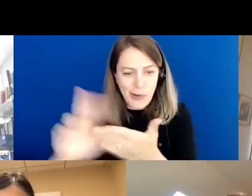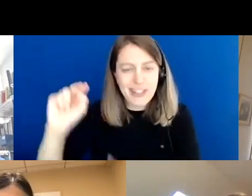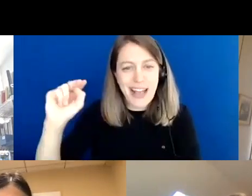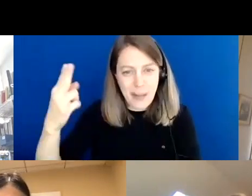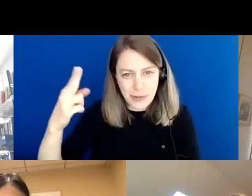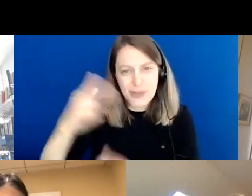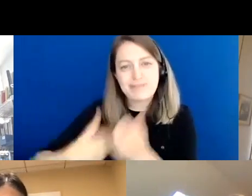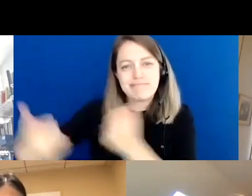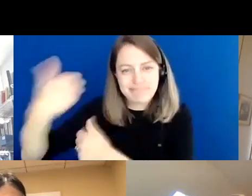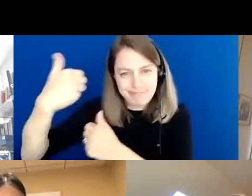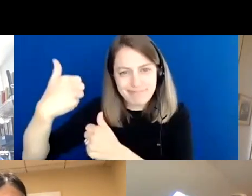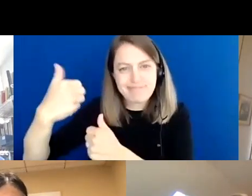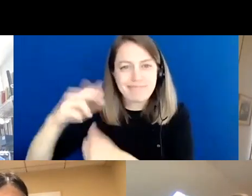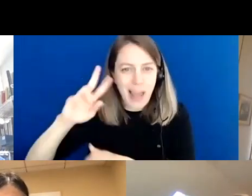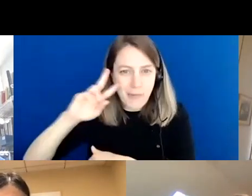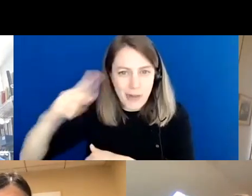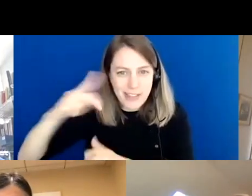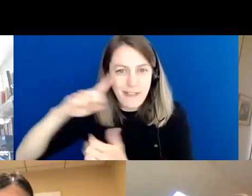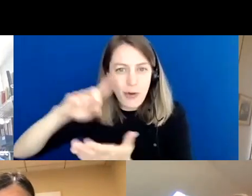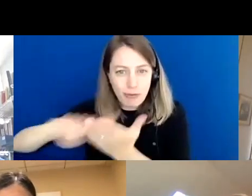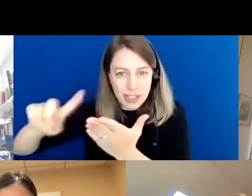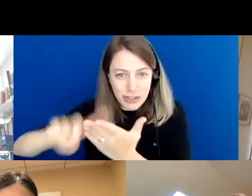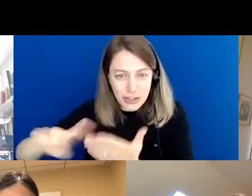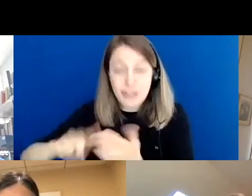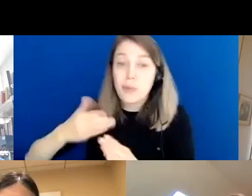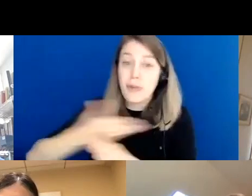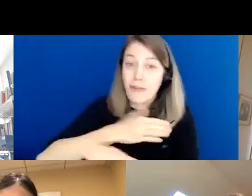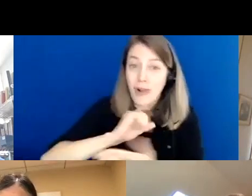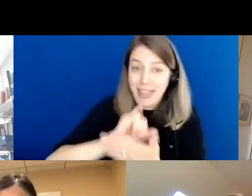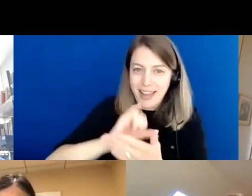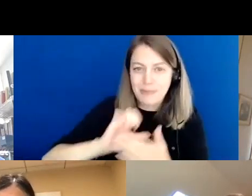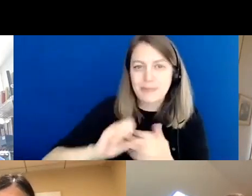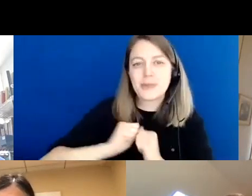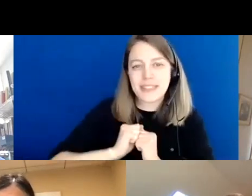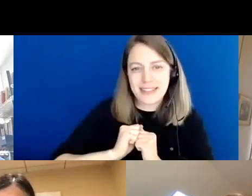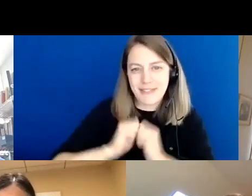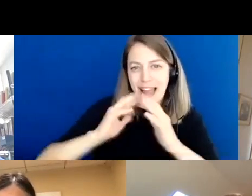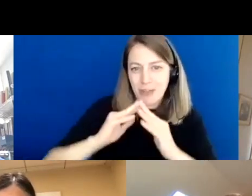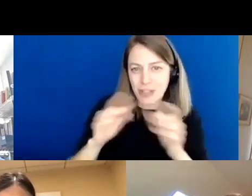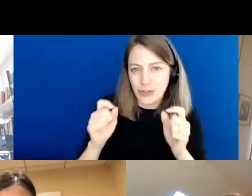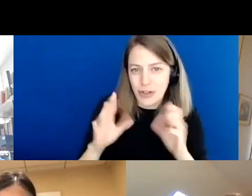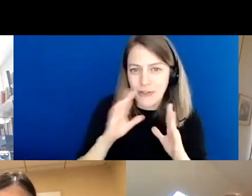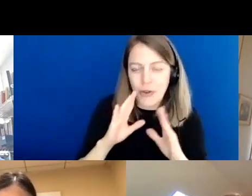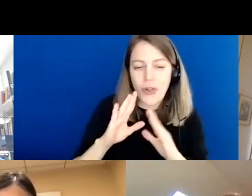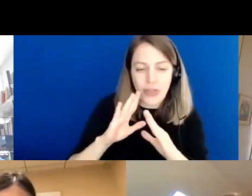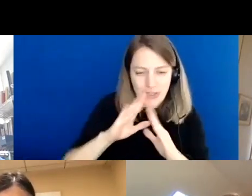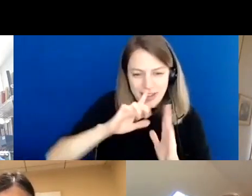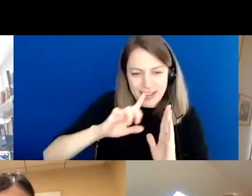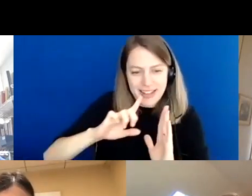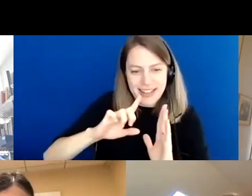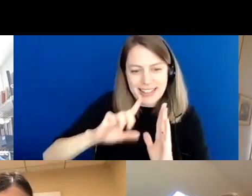Before then, she was the founding director of the Institute of Disability and Professor in the Department of Education.